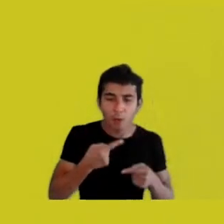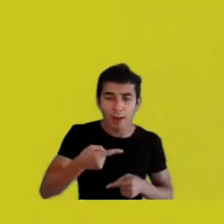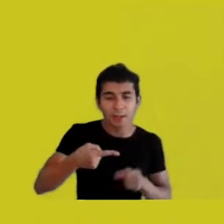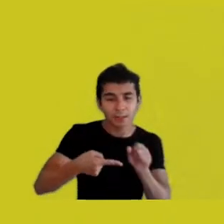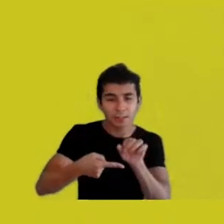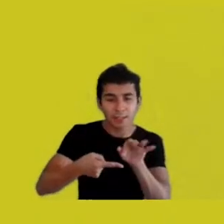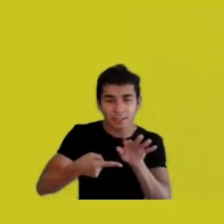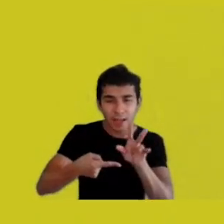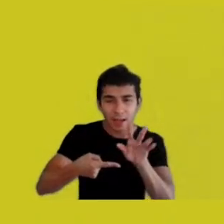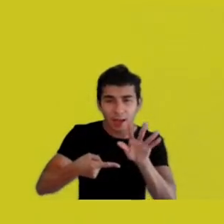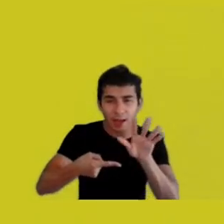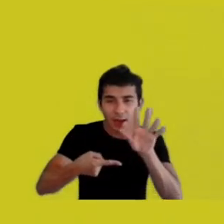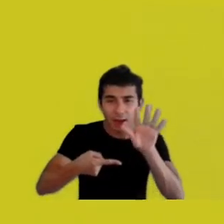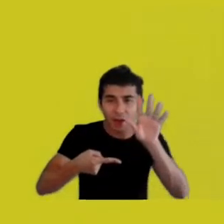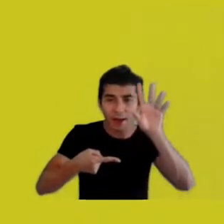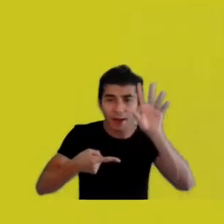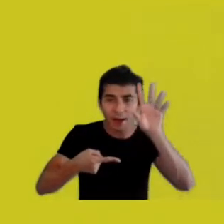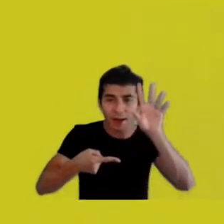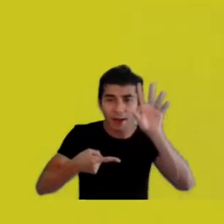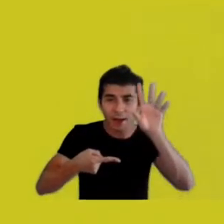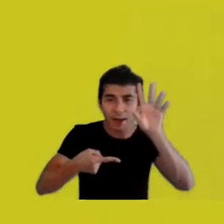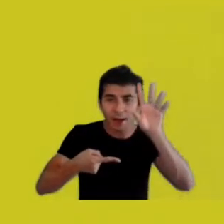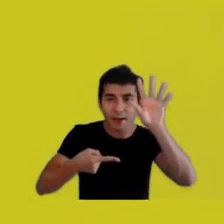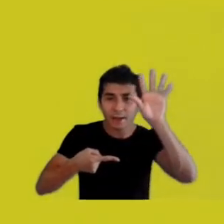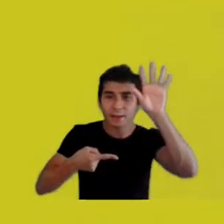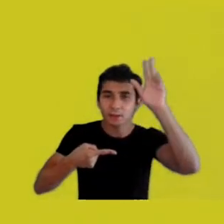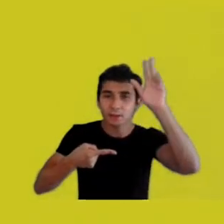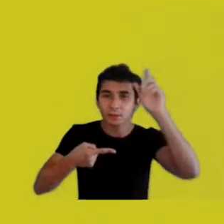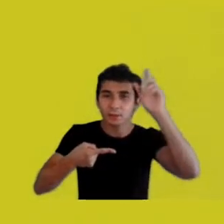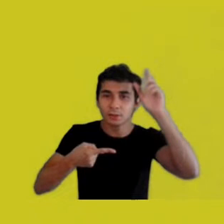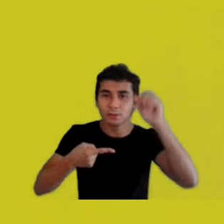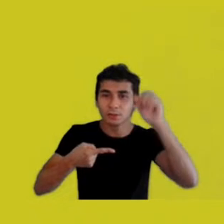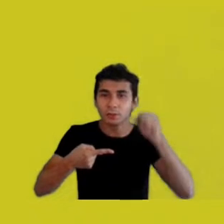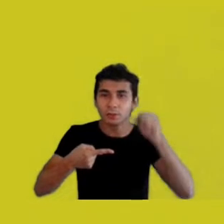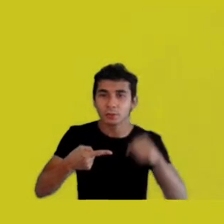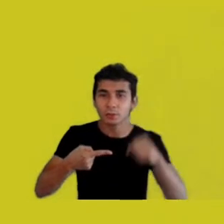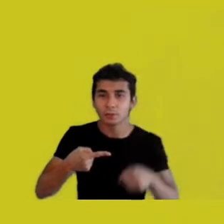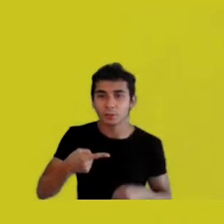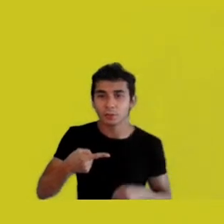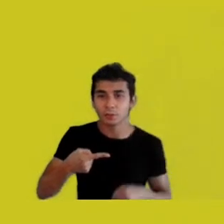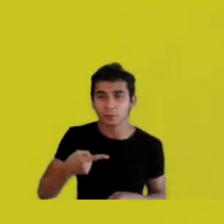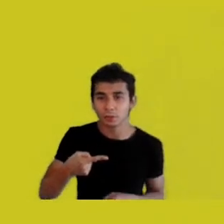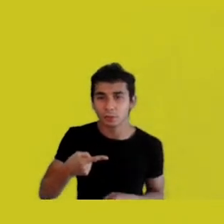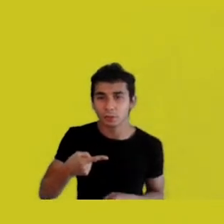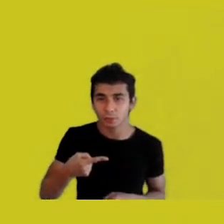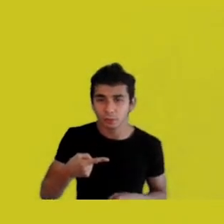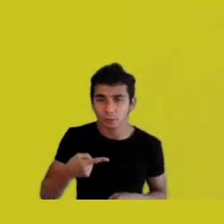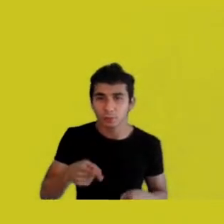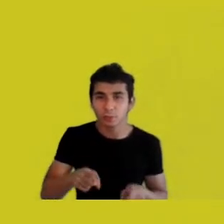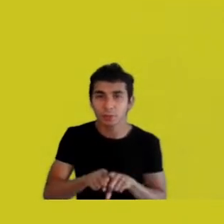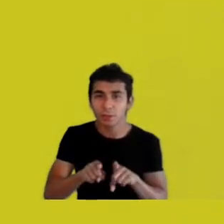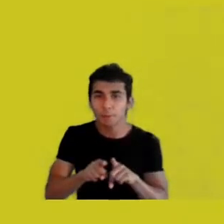the mist of pemba, this white dust so important